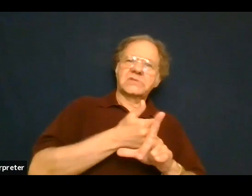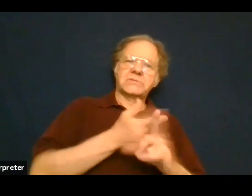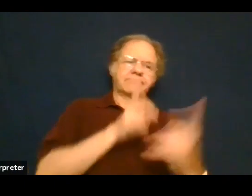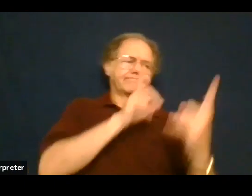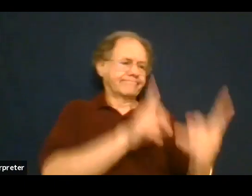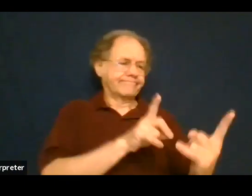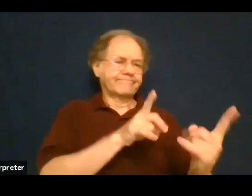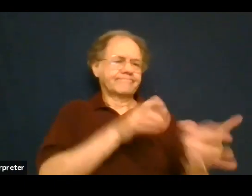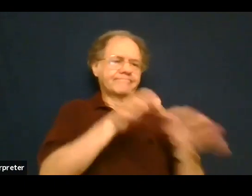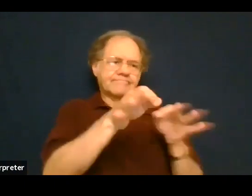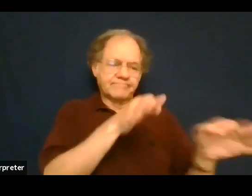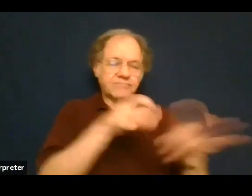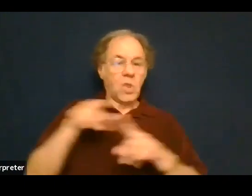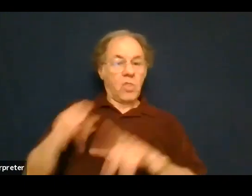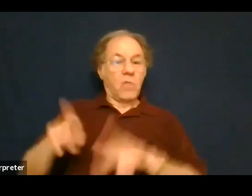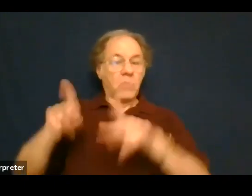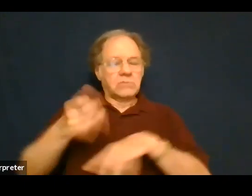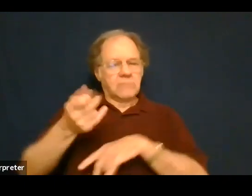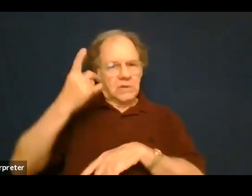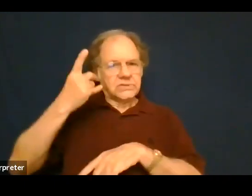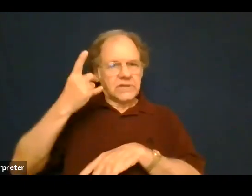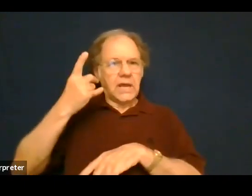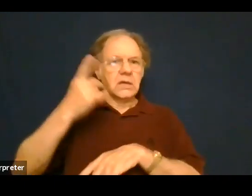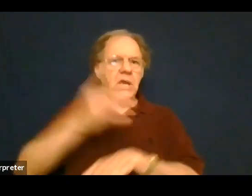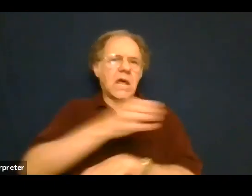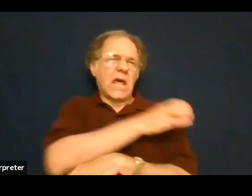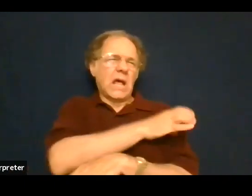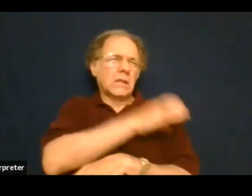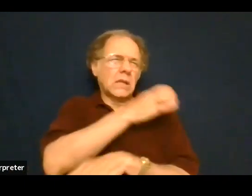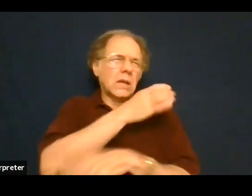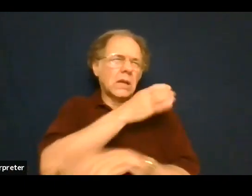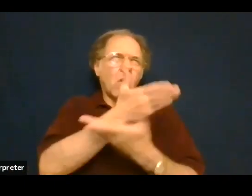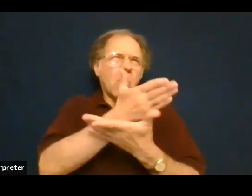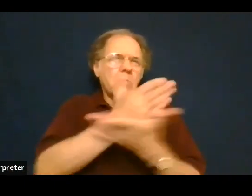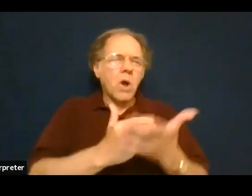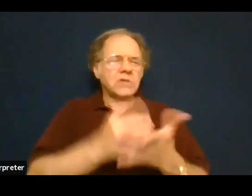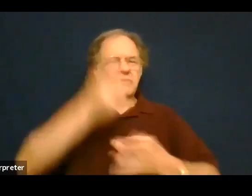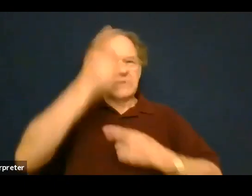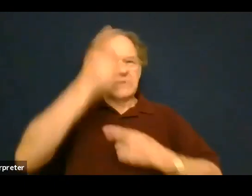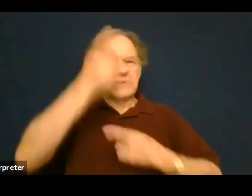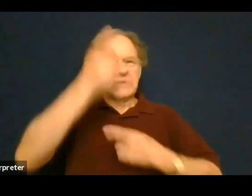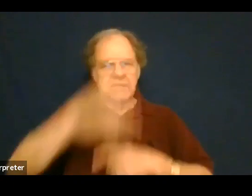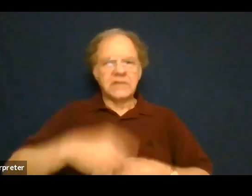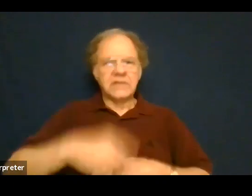the clinical characteristics of diseases, the genetic characteristics of the diseases,